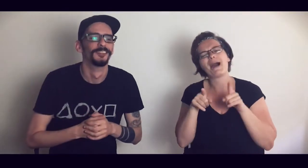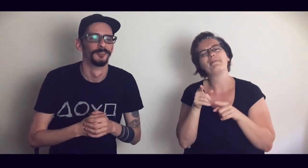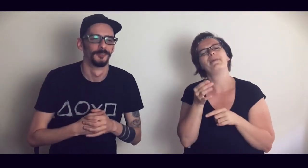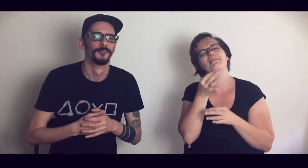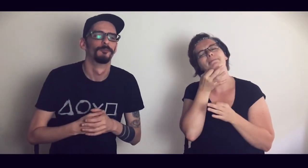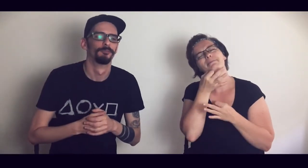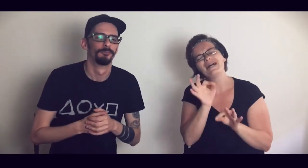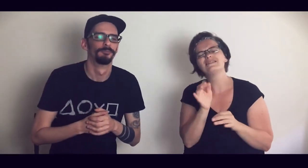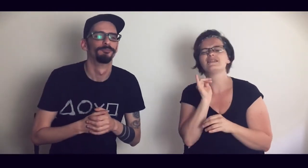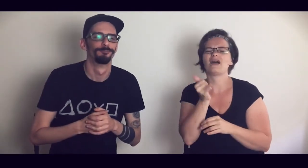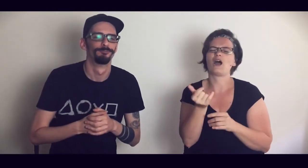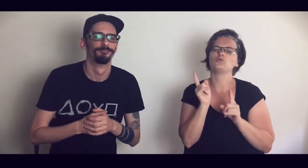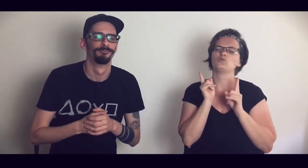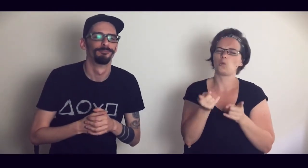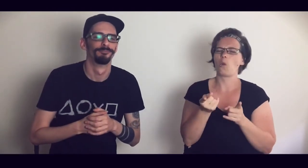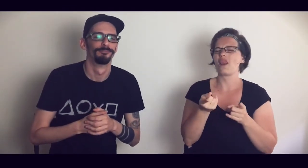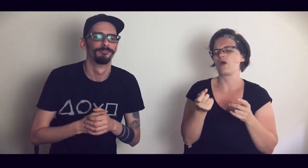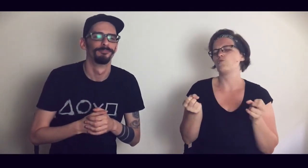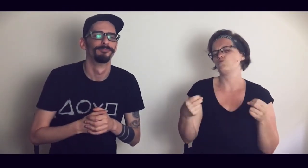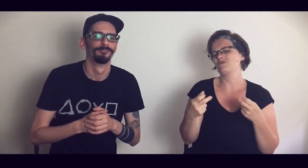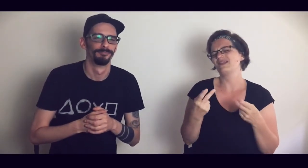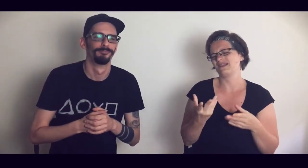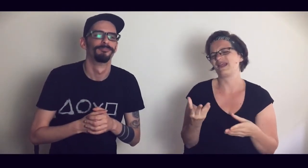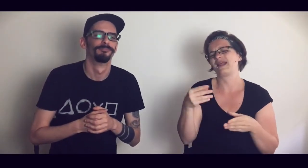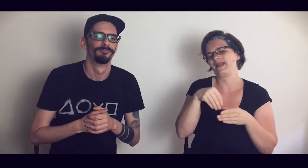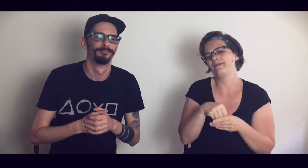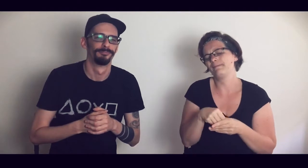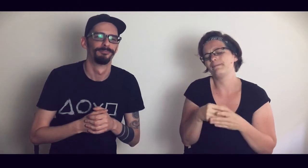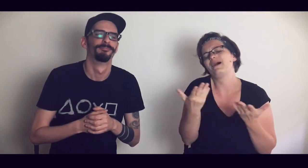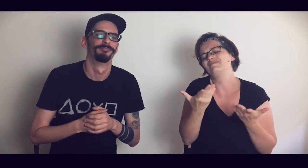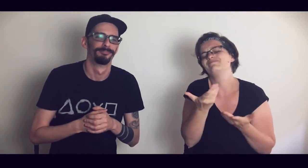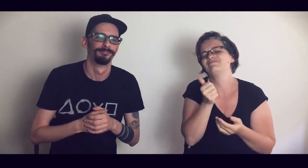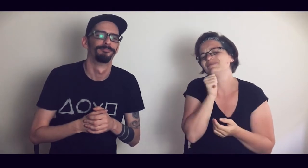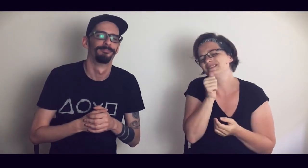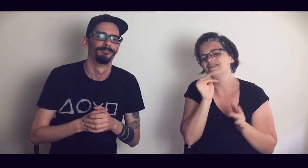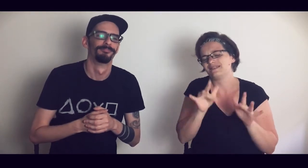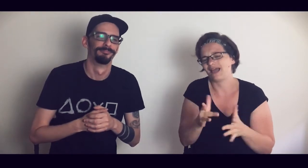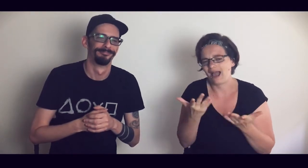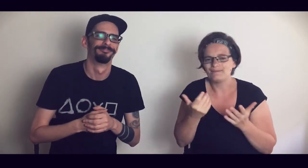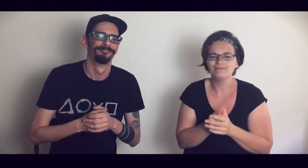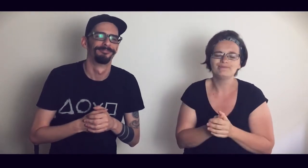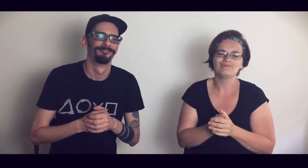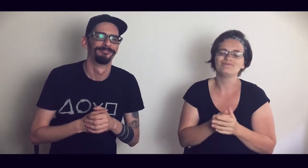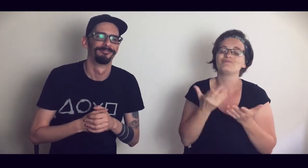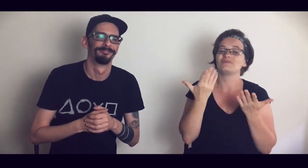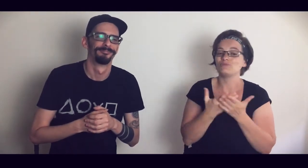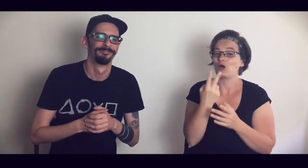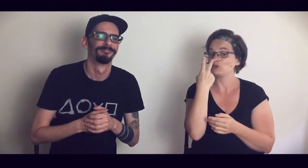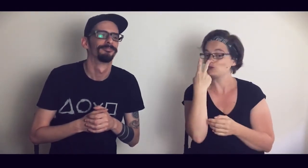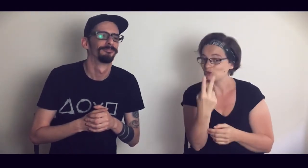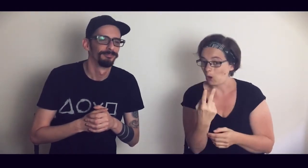Some part of the video it would have been better to have had subtitles. Those are the breaks. There was just no subtitle available.